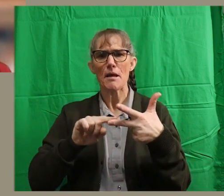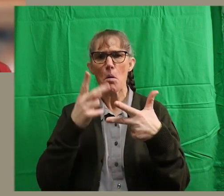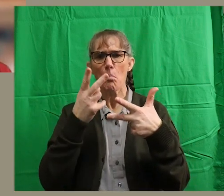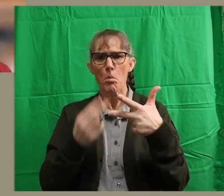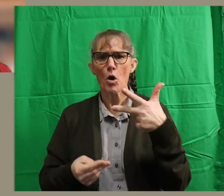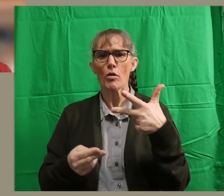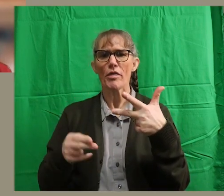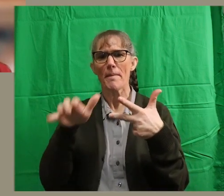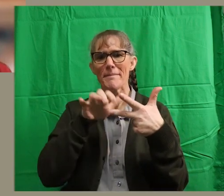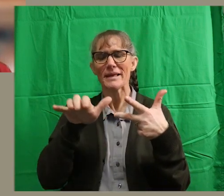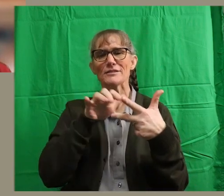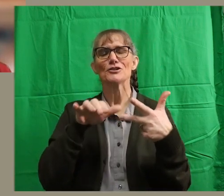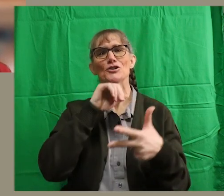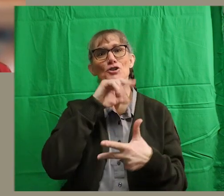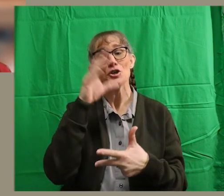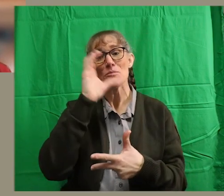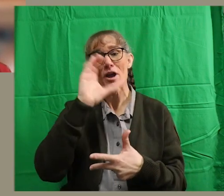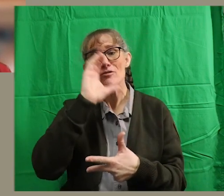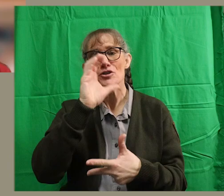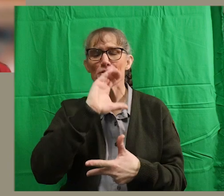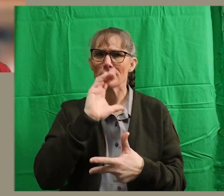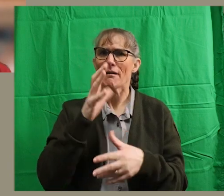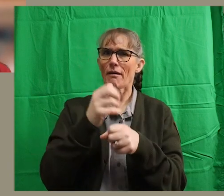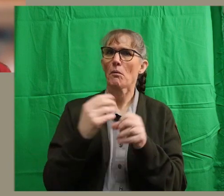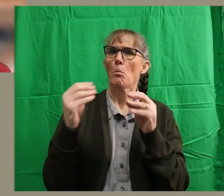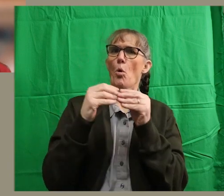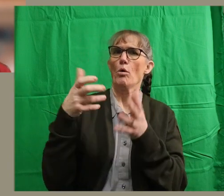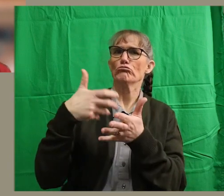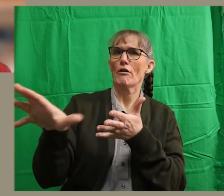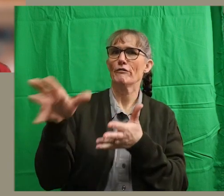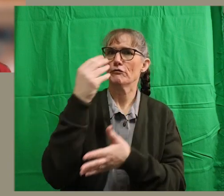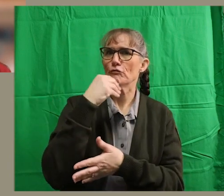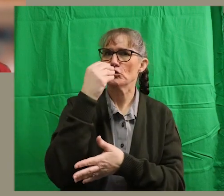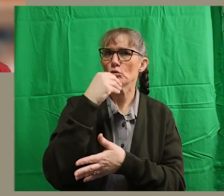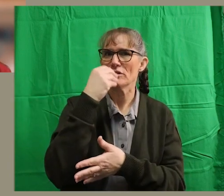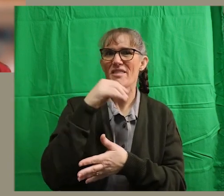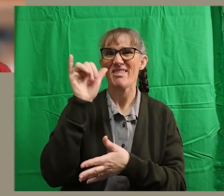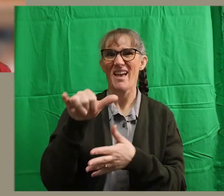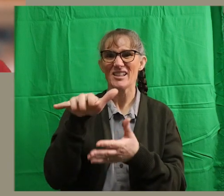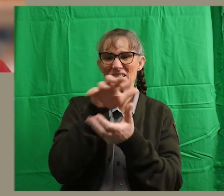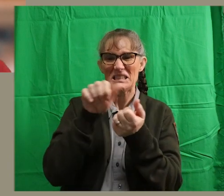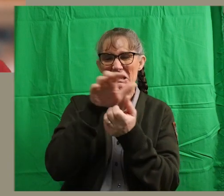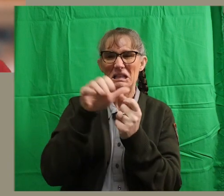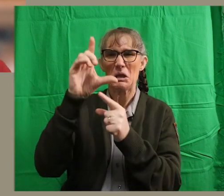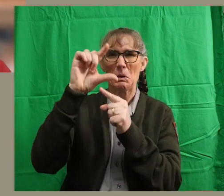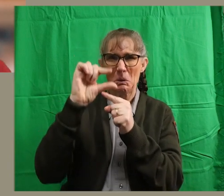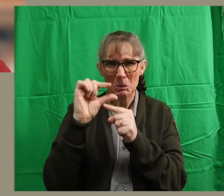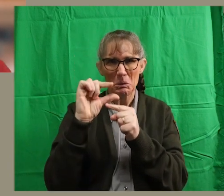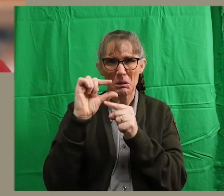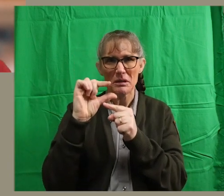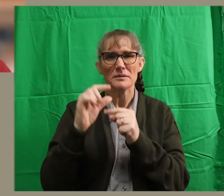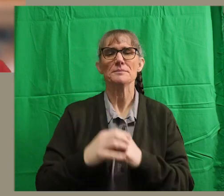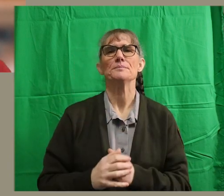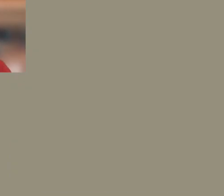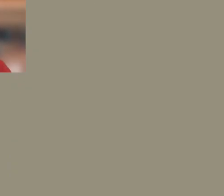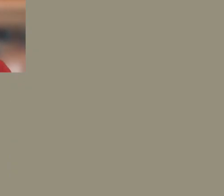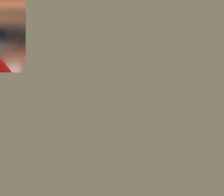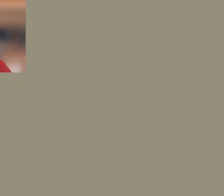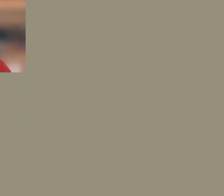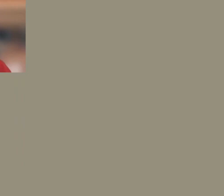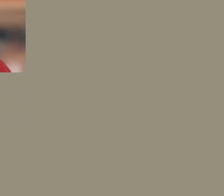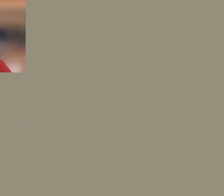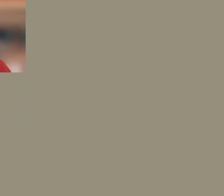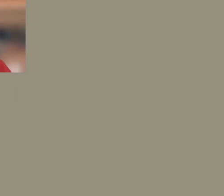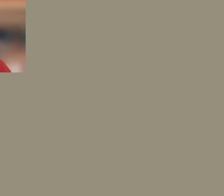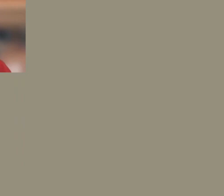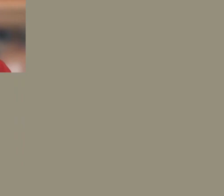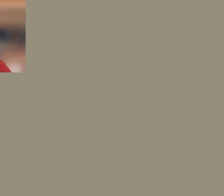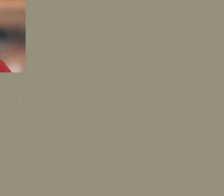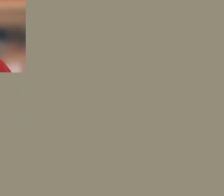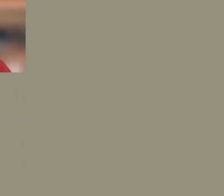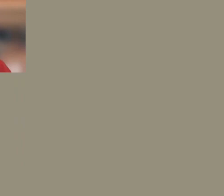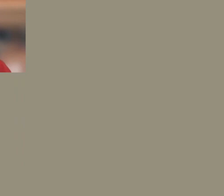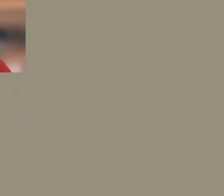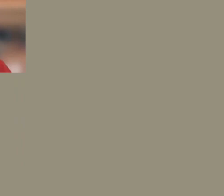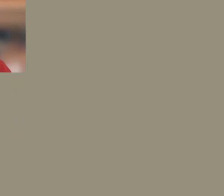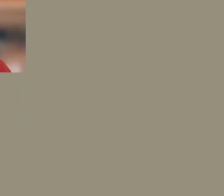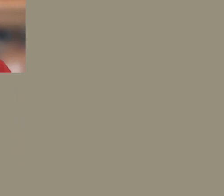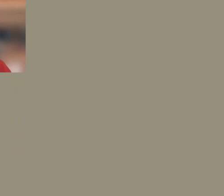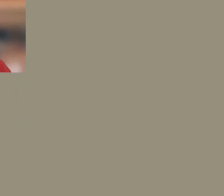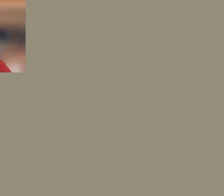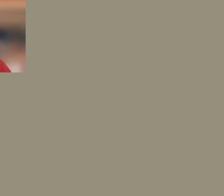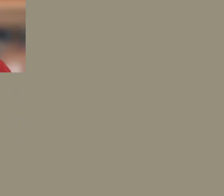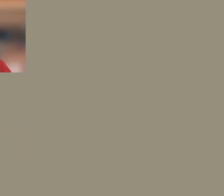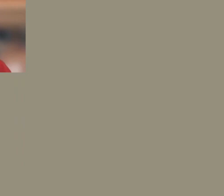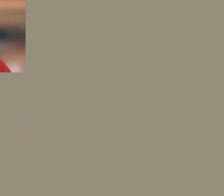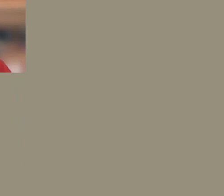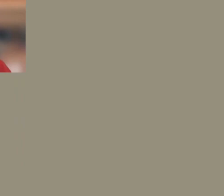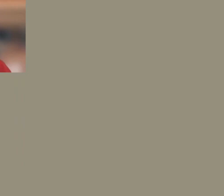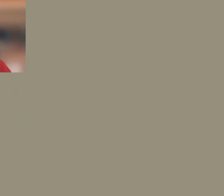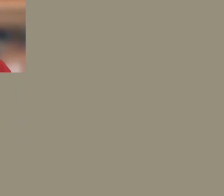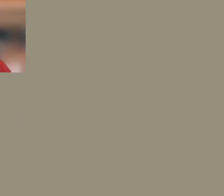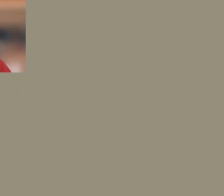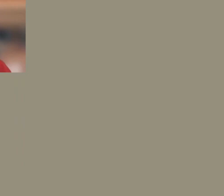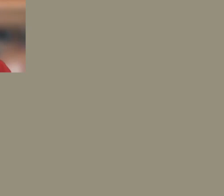little bit of both, or dirty browsers who get more grit in their diet which grinds down their teeth.